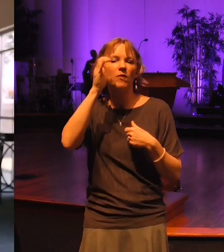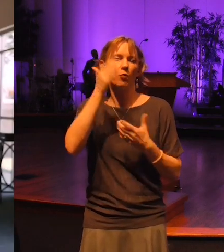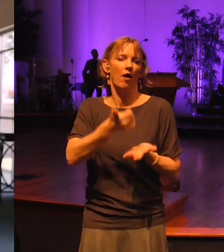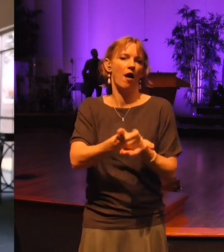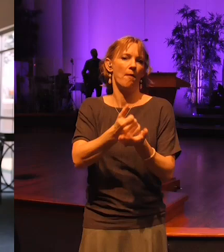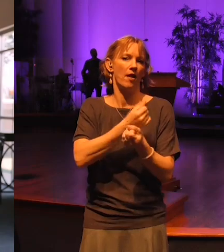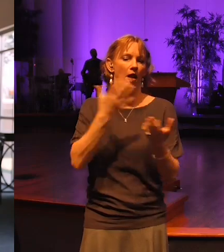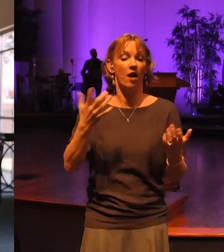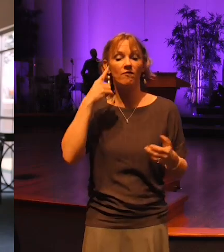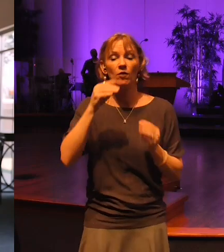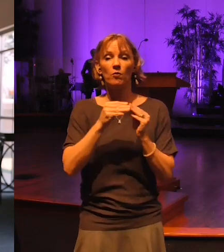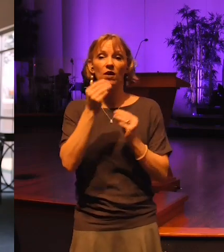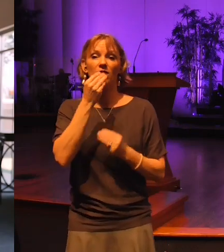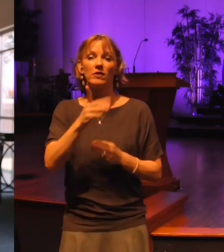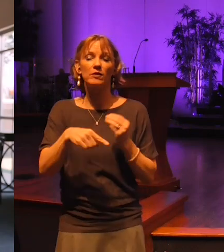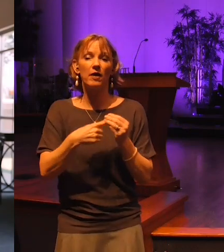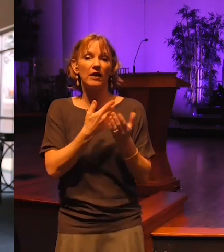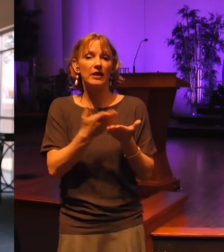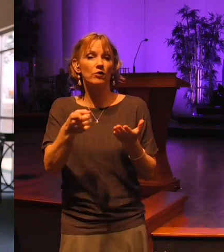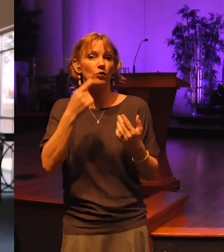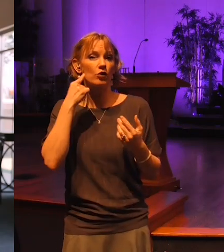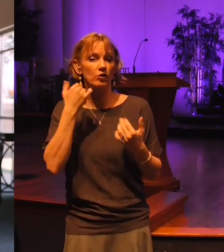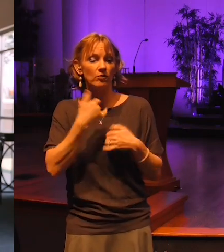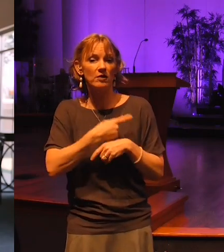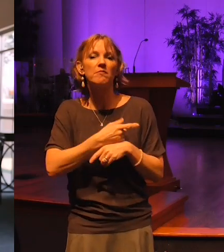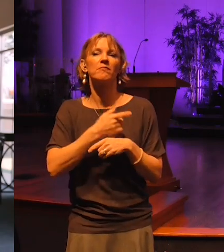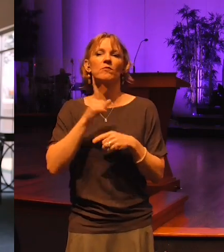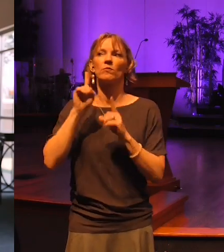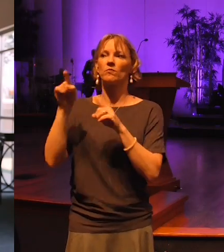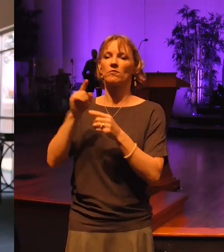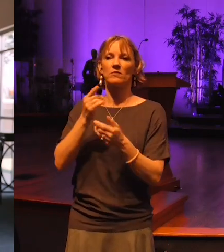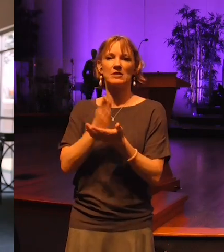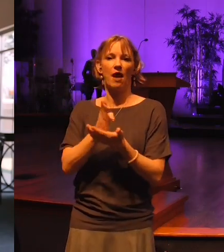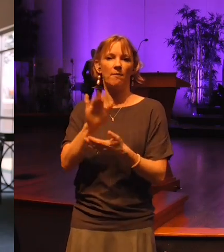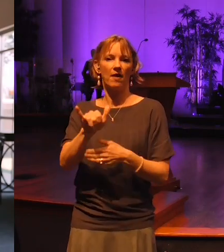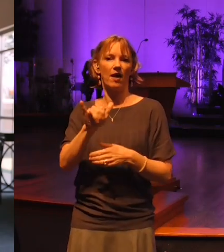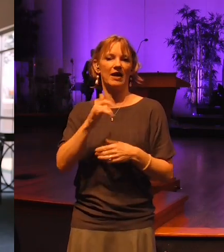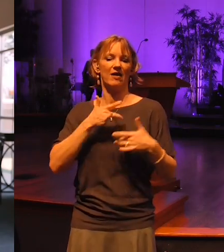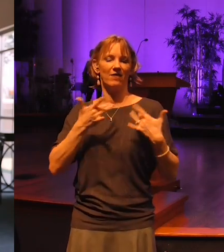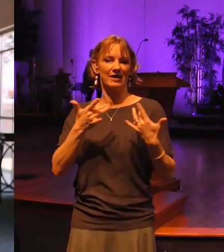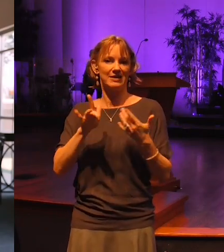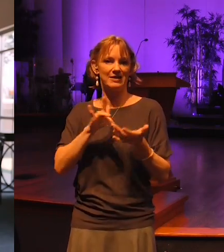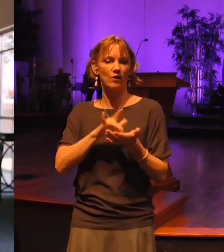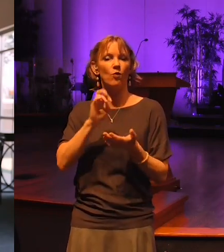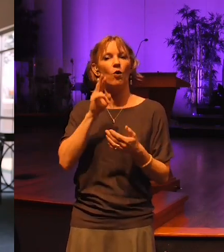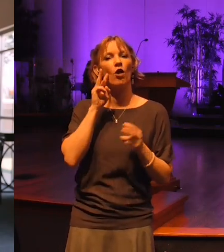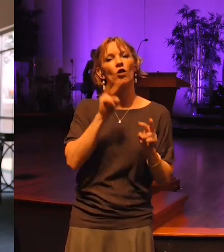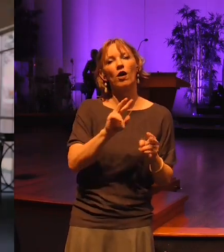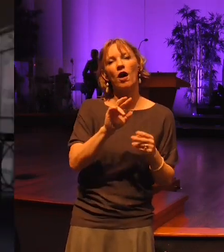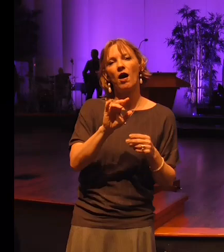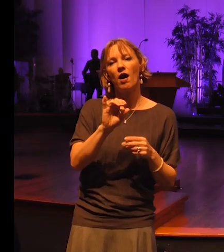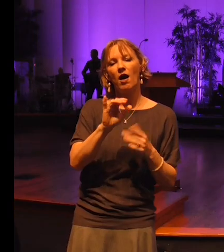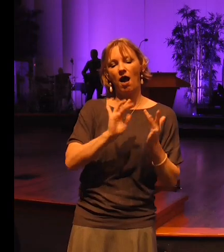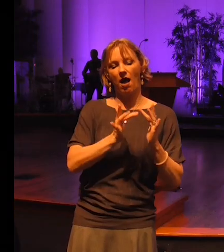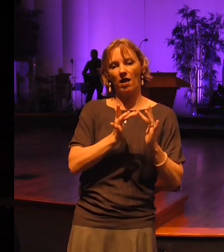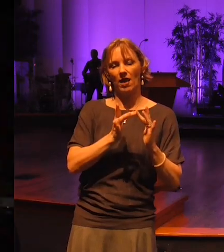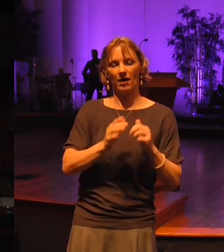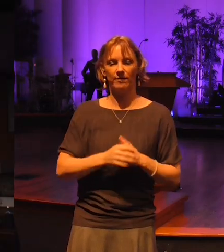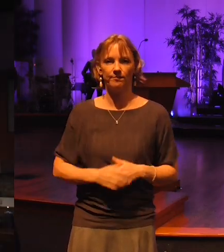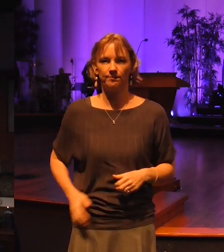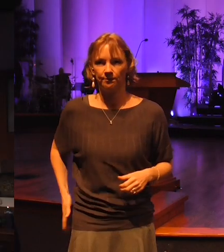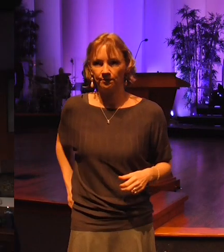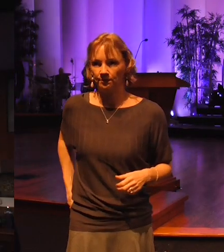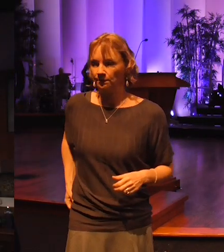anything you've heard today visit the event center or connect with us online at milehighurch.org